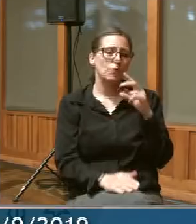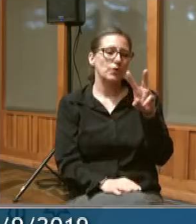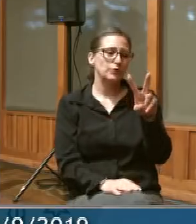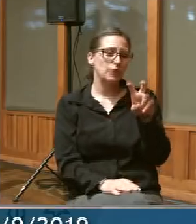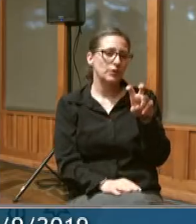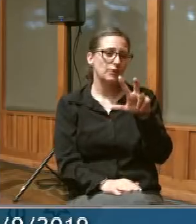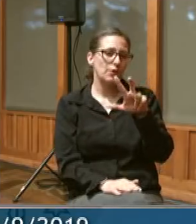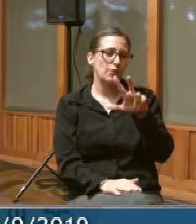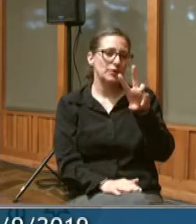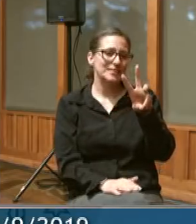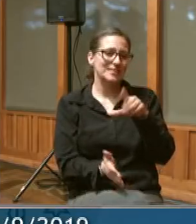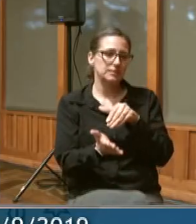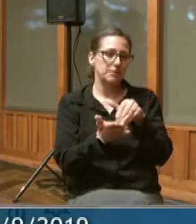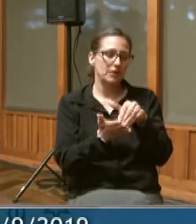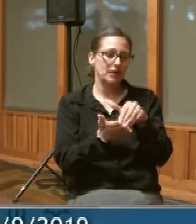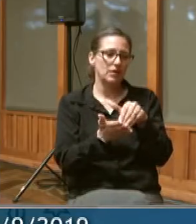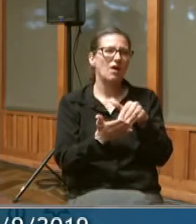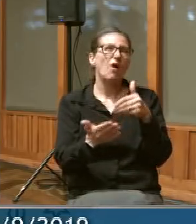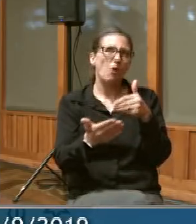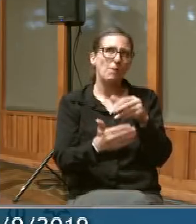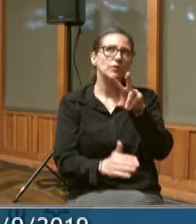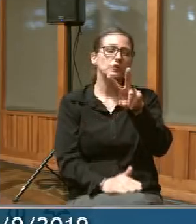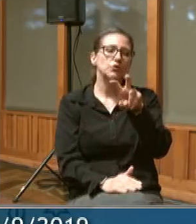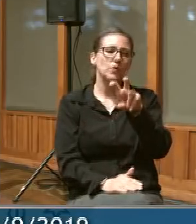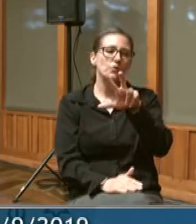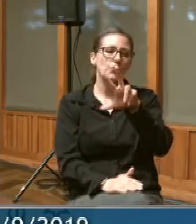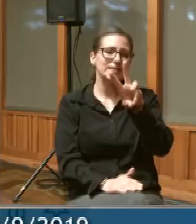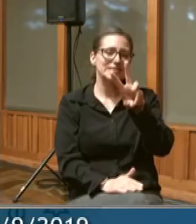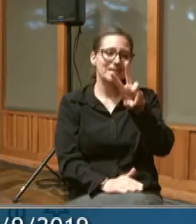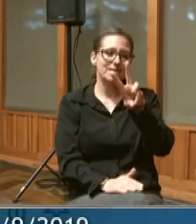SURPASSED BY OVER 6 MILLION. THIS YEAR THE PROPOSAL IS FOR